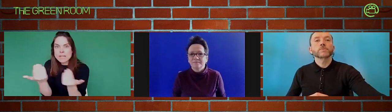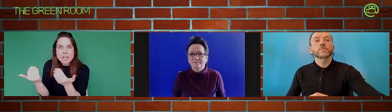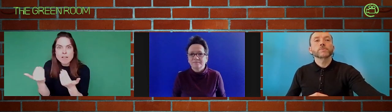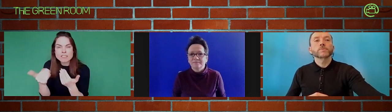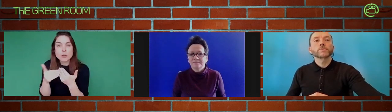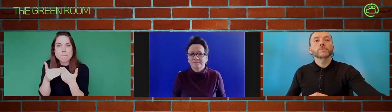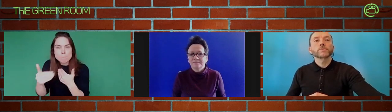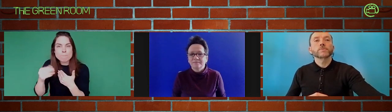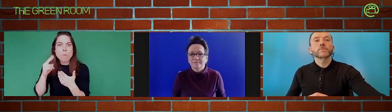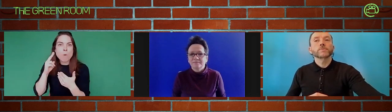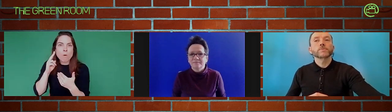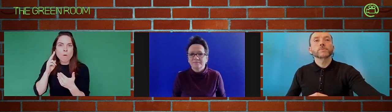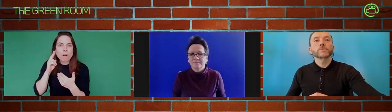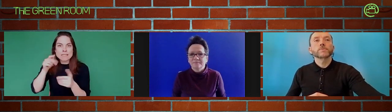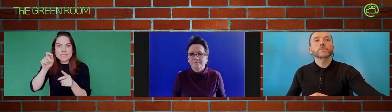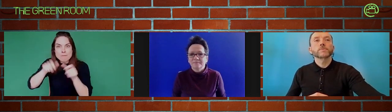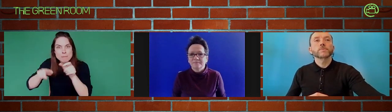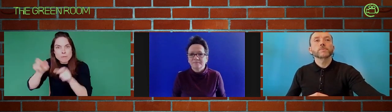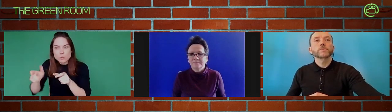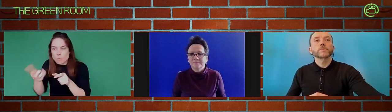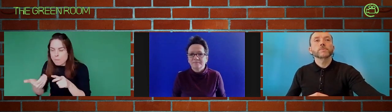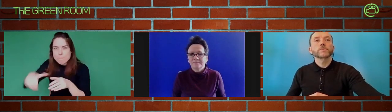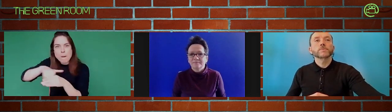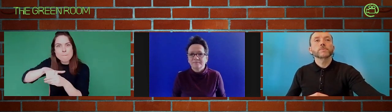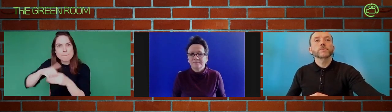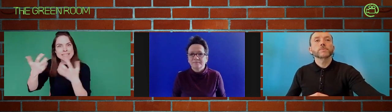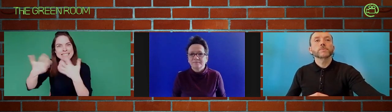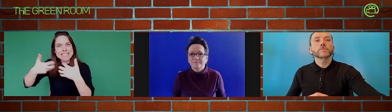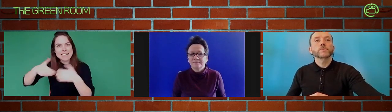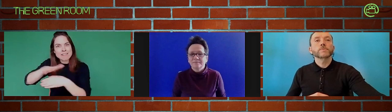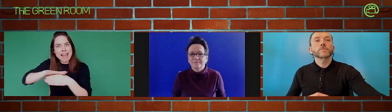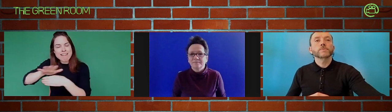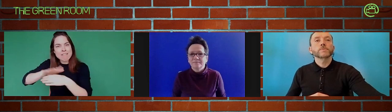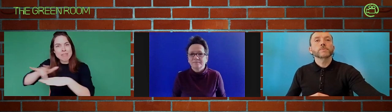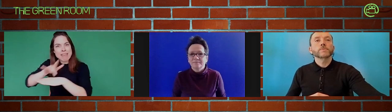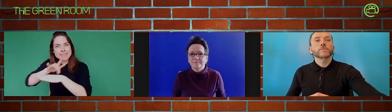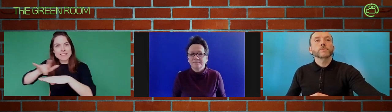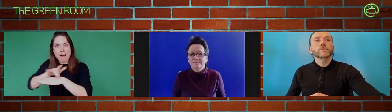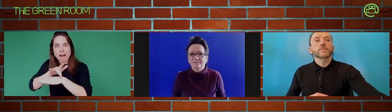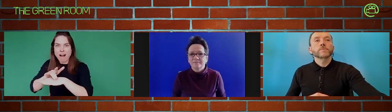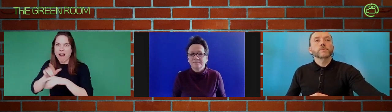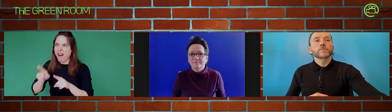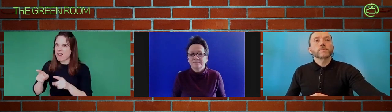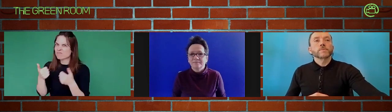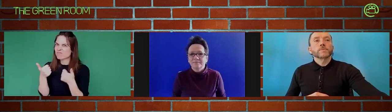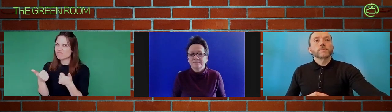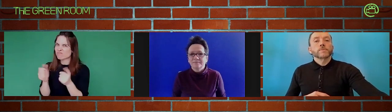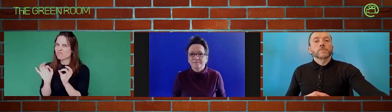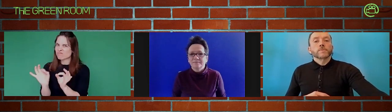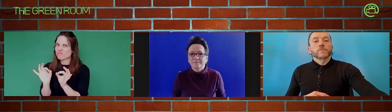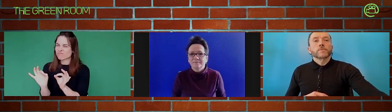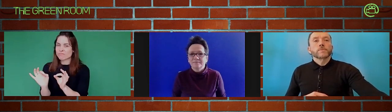all sorts, and, you know, that's a real shift in the right direction. But this glossary just